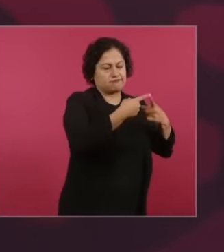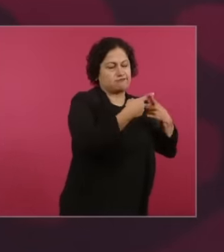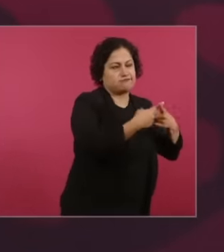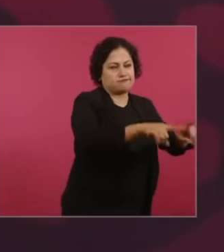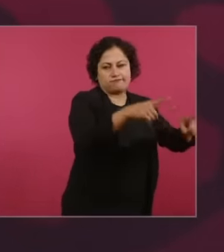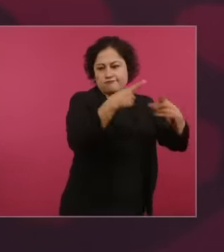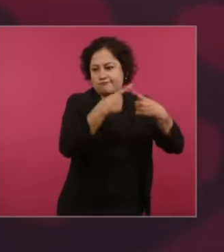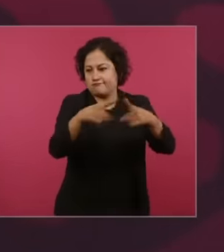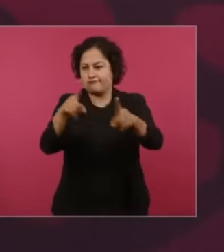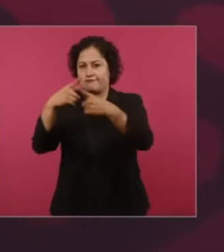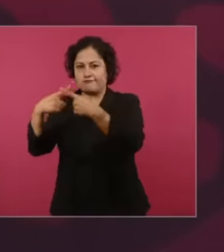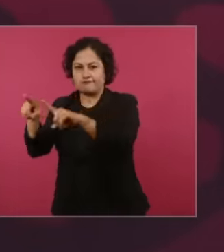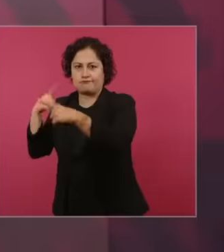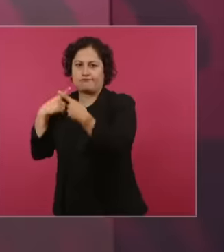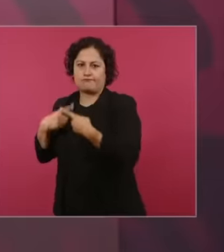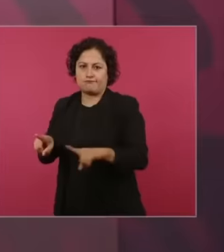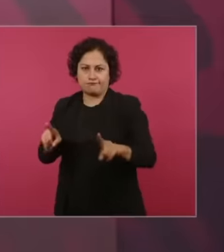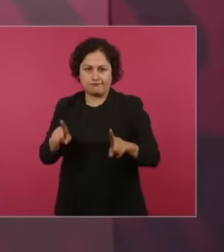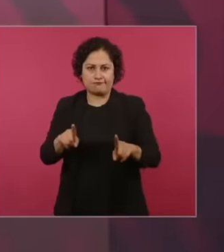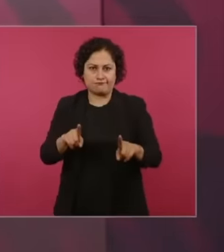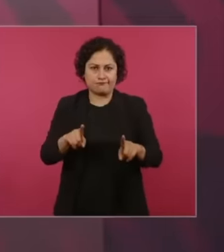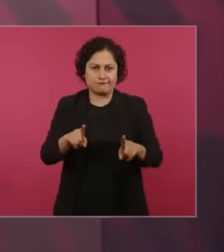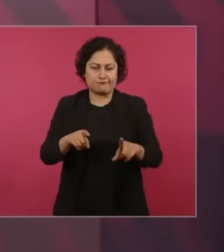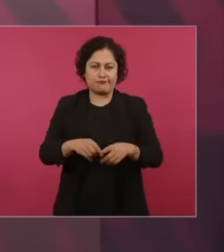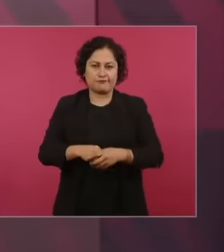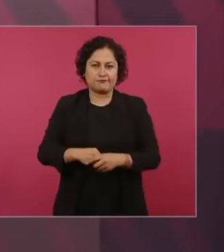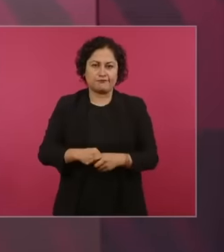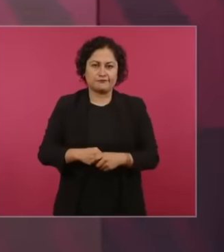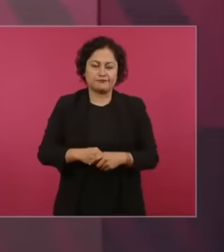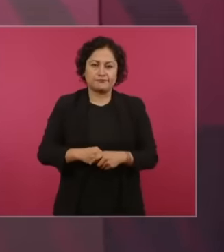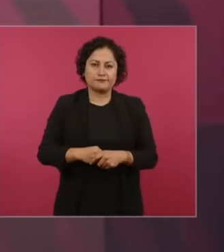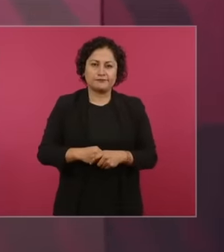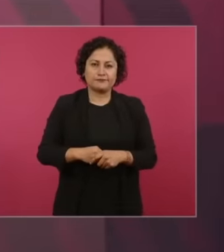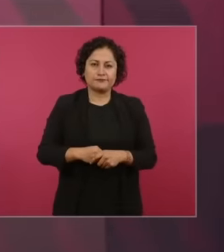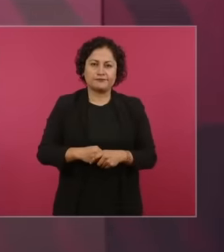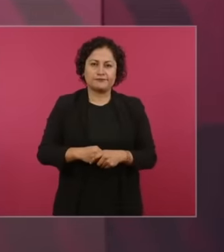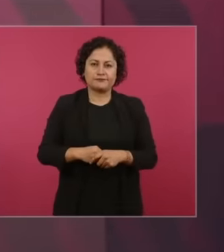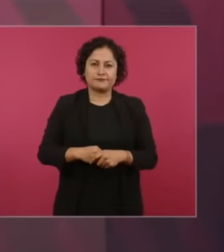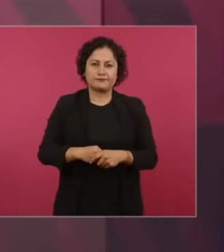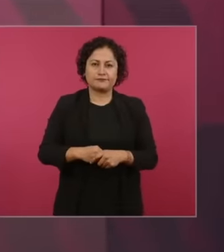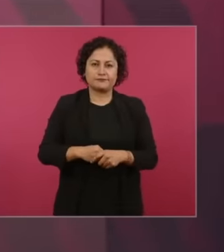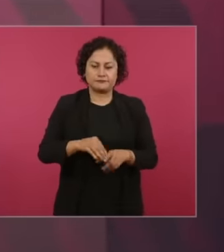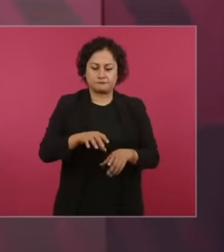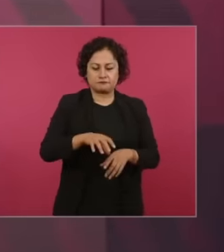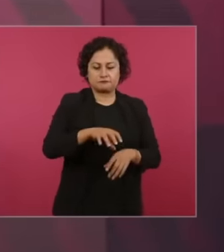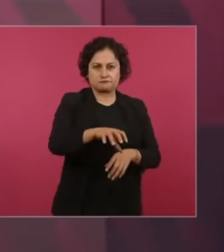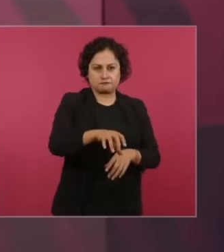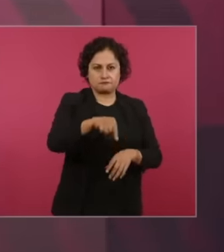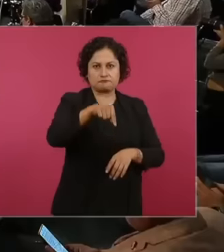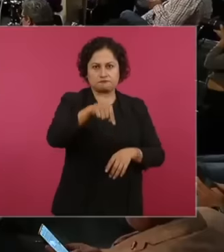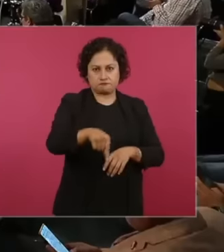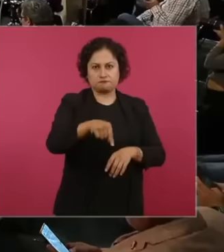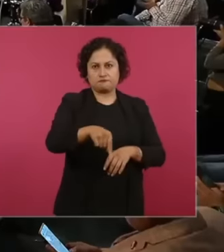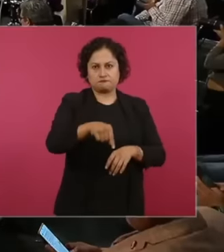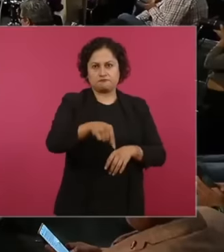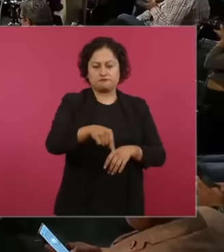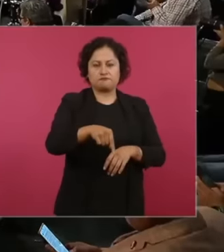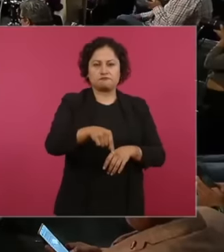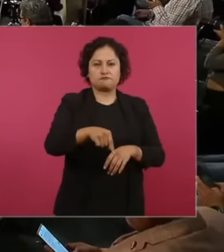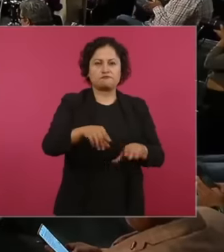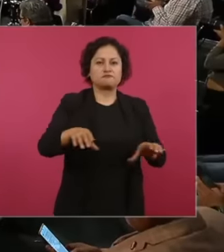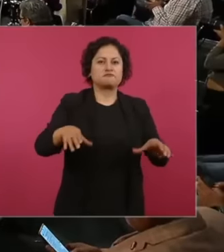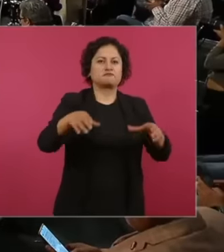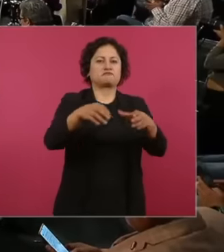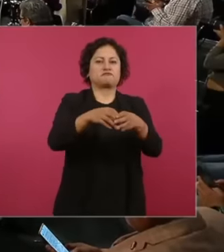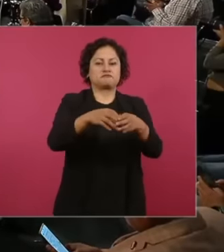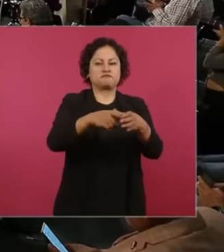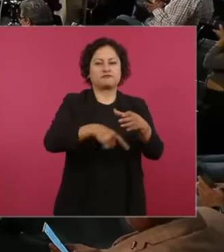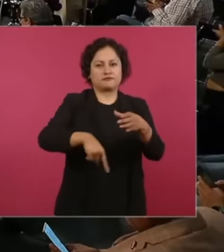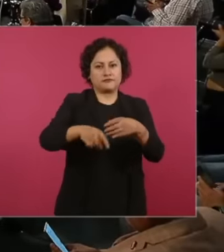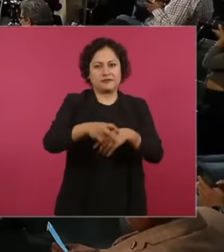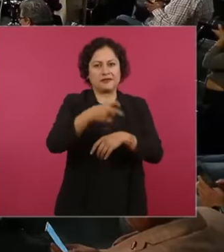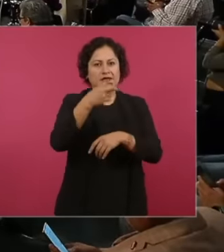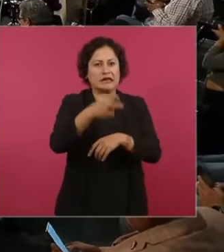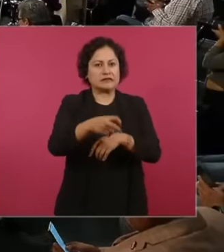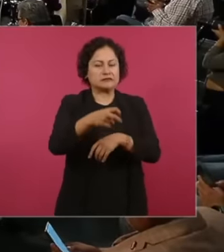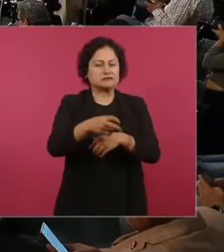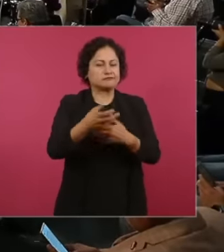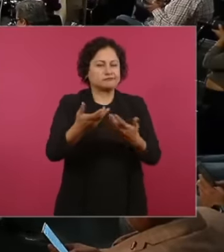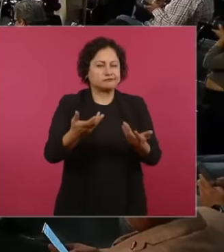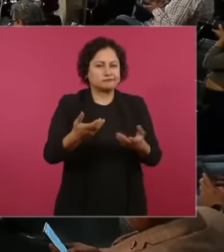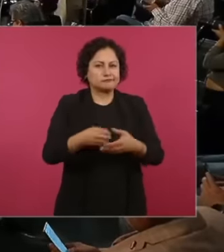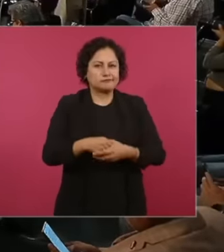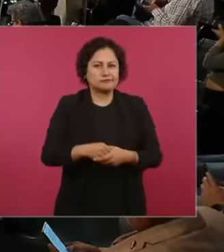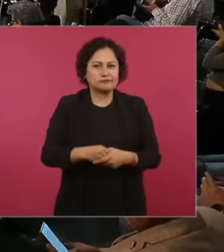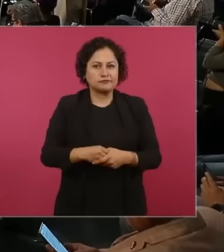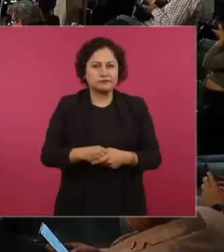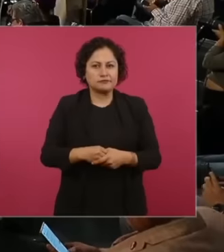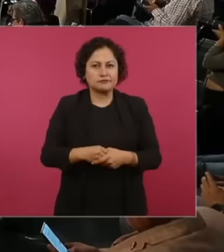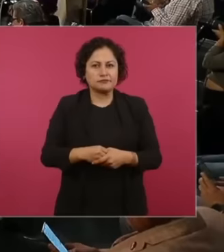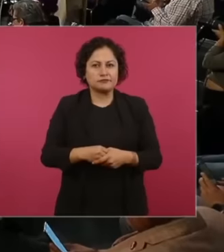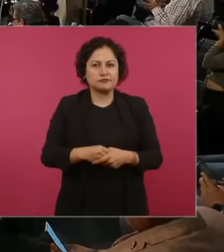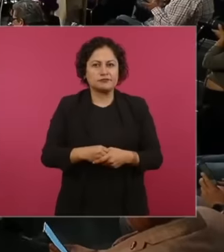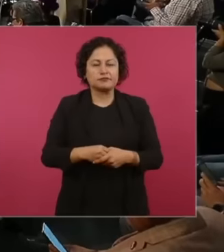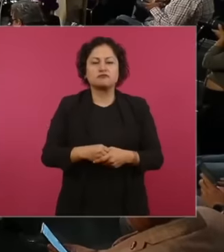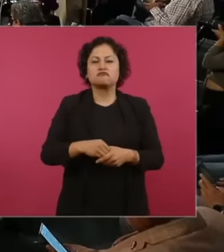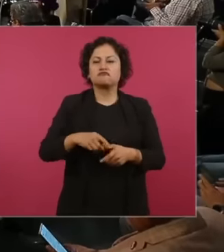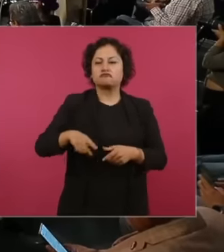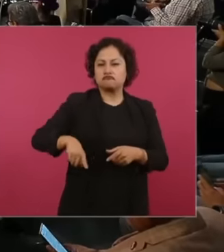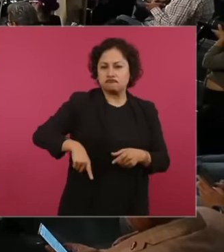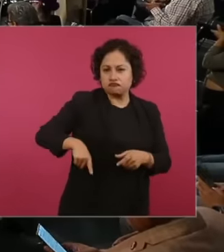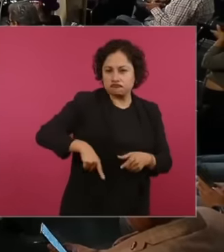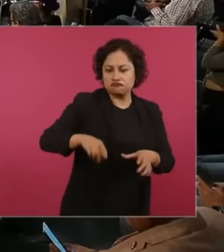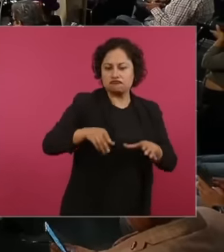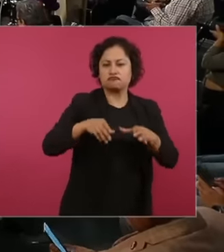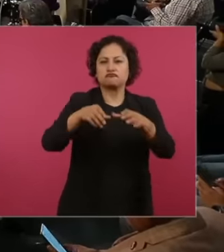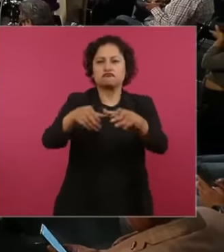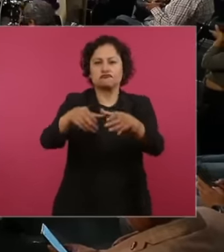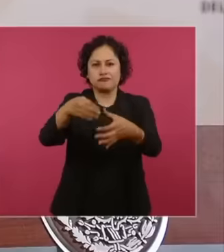blinken does in the state department another thing is what they do in the department of justice